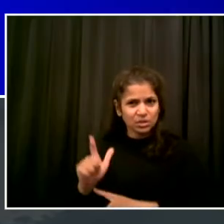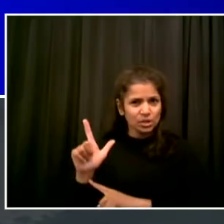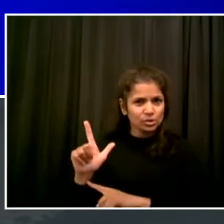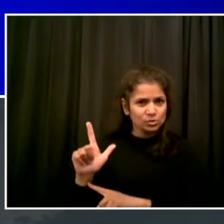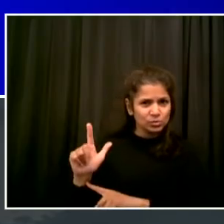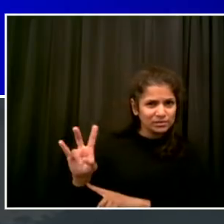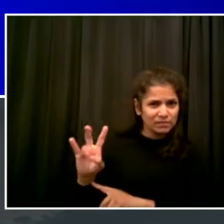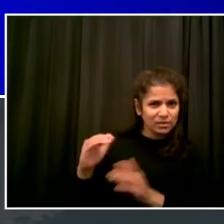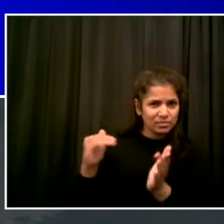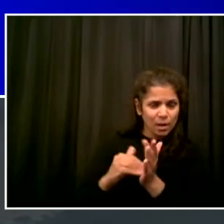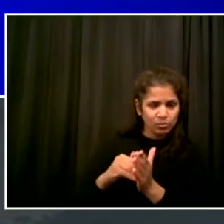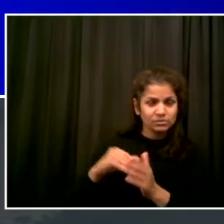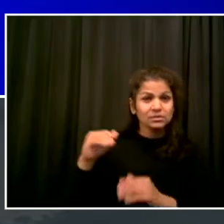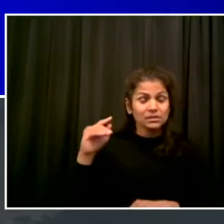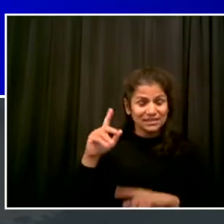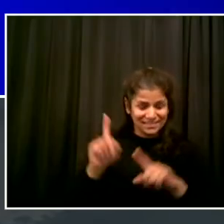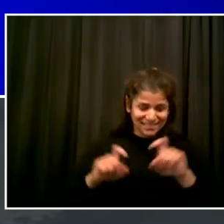TESTING.